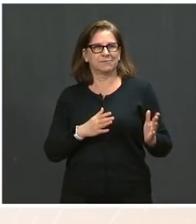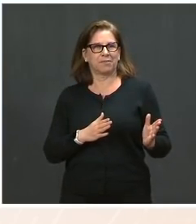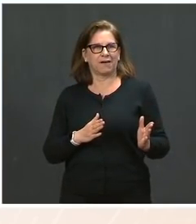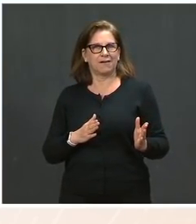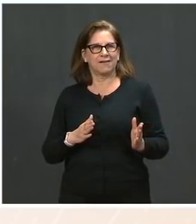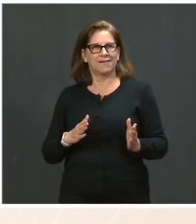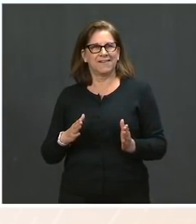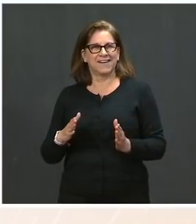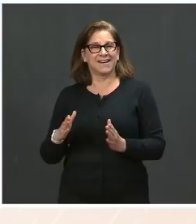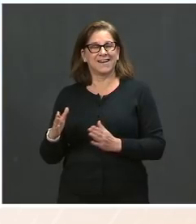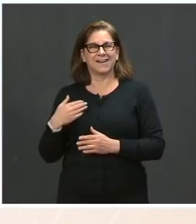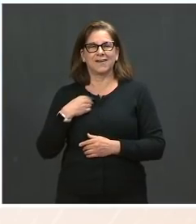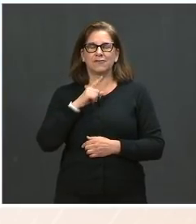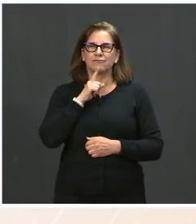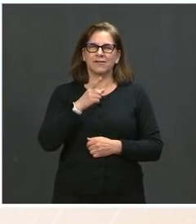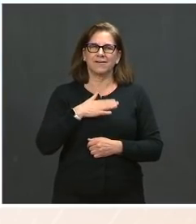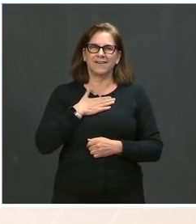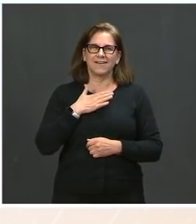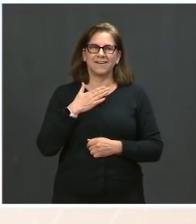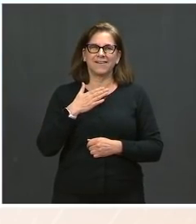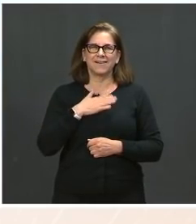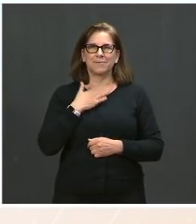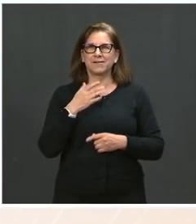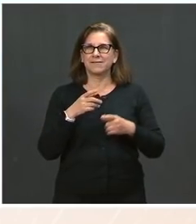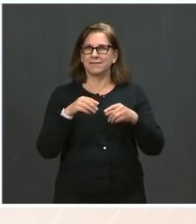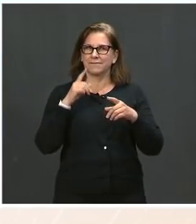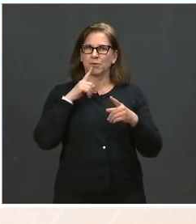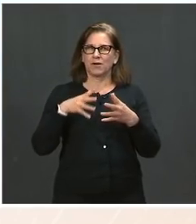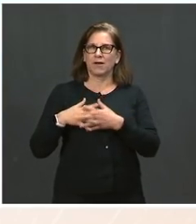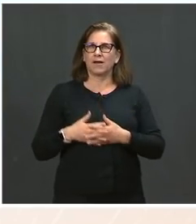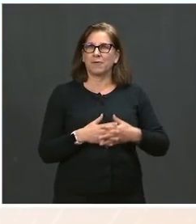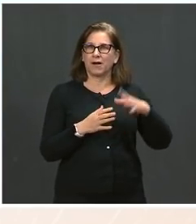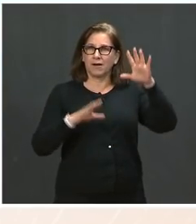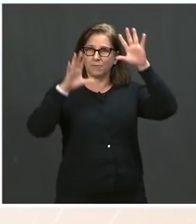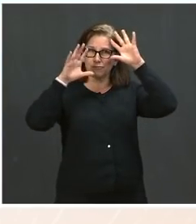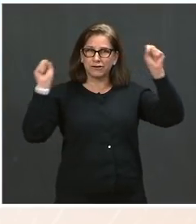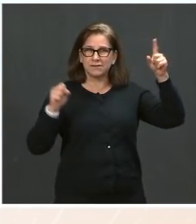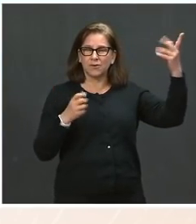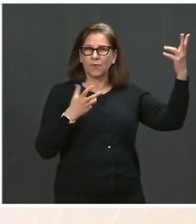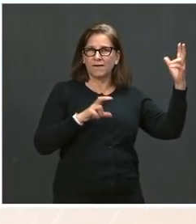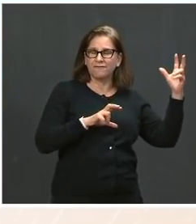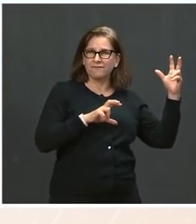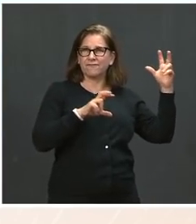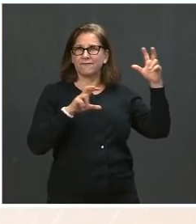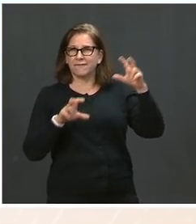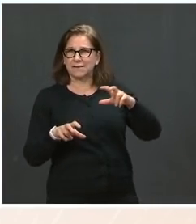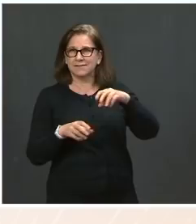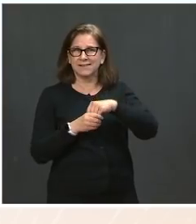who wants to invest in our country and in our workers and in our manufacturing.